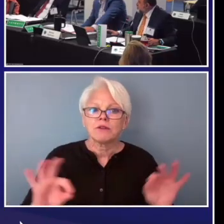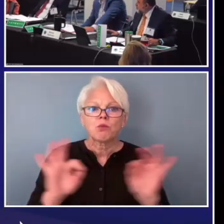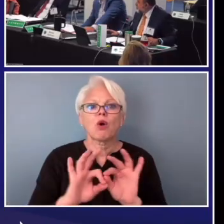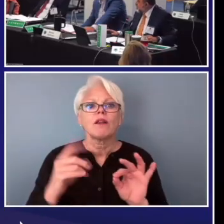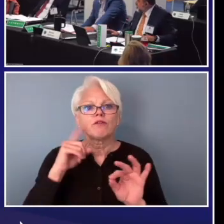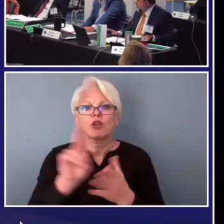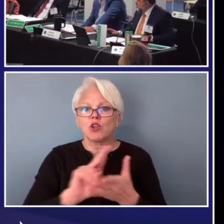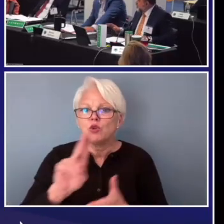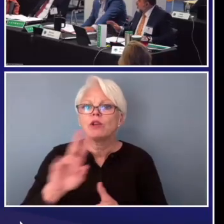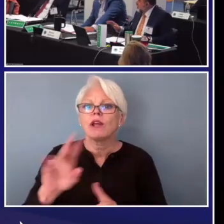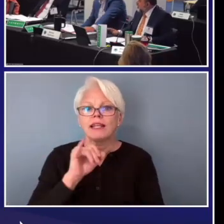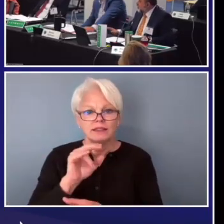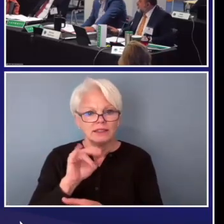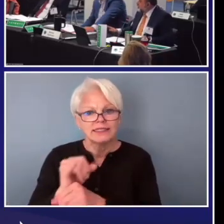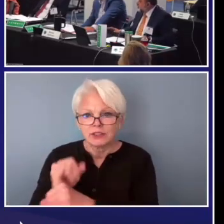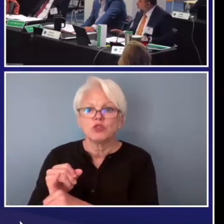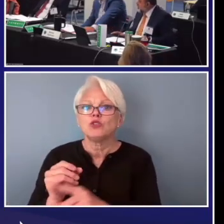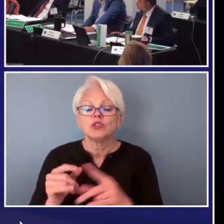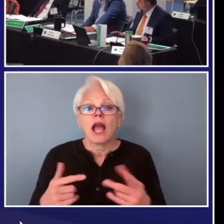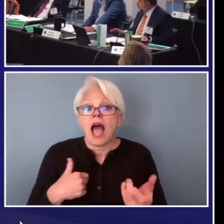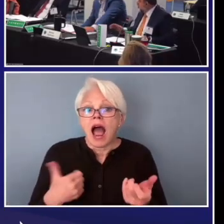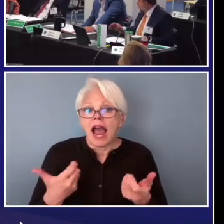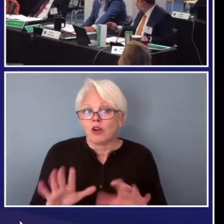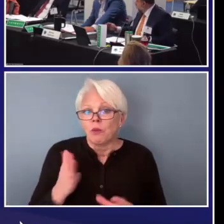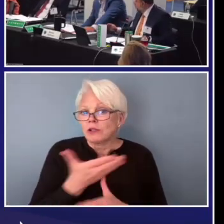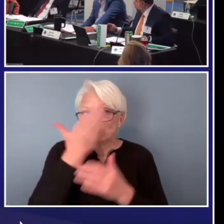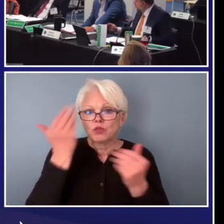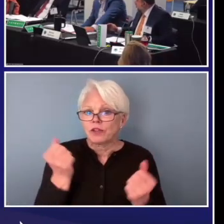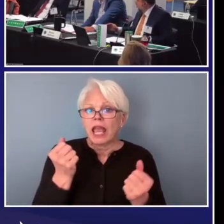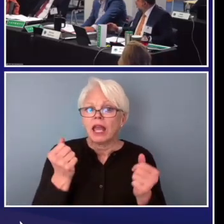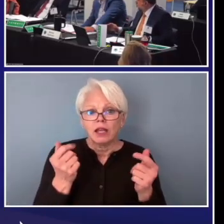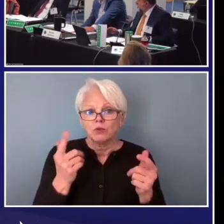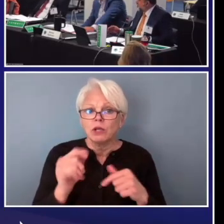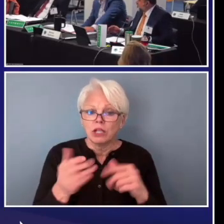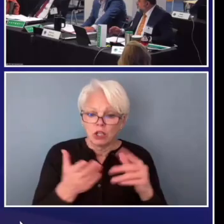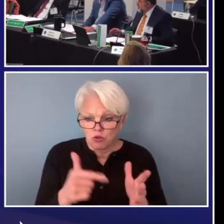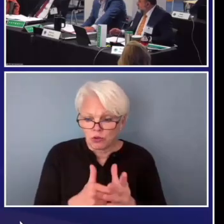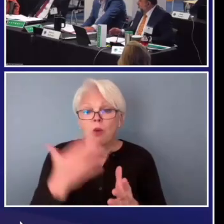And so what I don't want us to lose sight of as we're going through this, is why it's important that that presumption